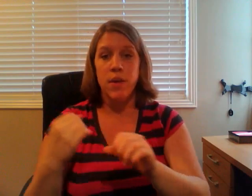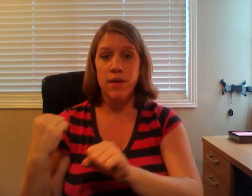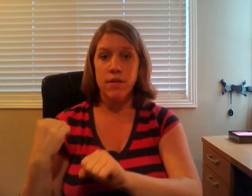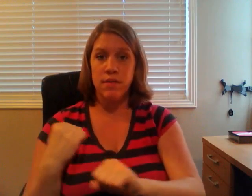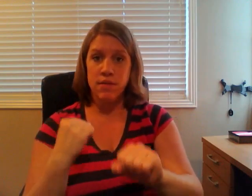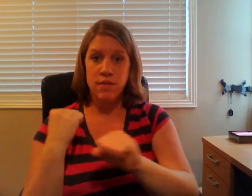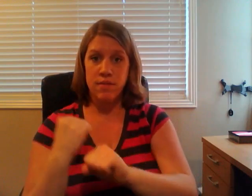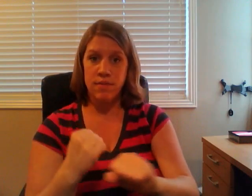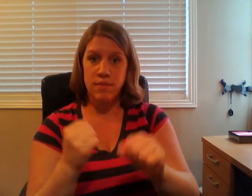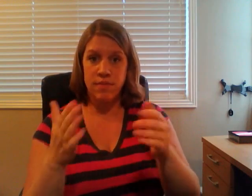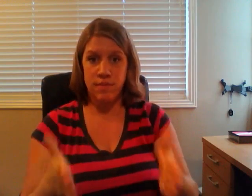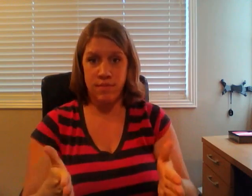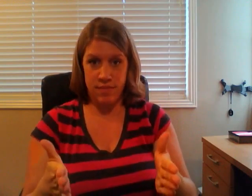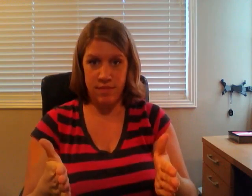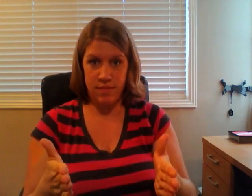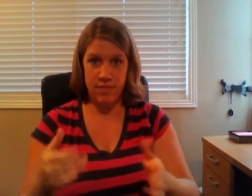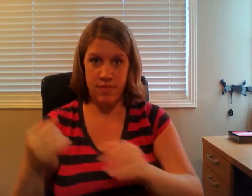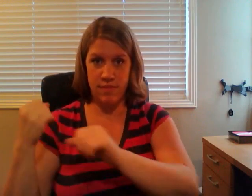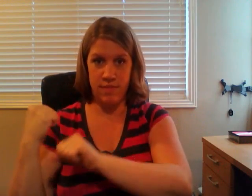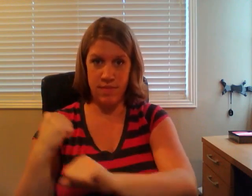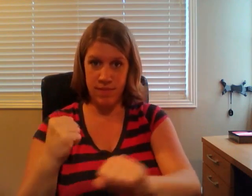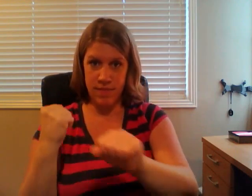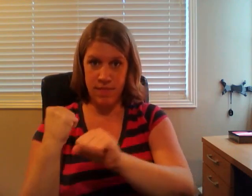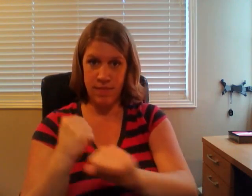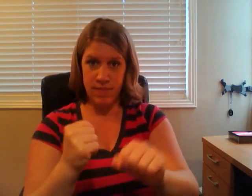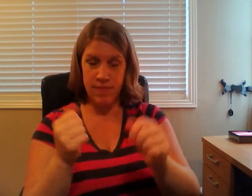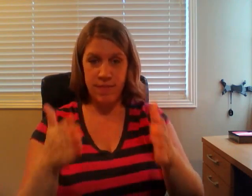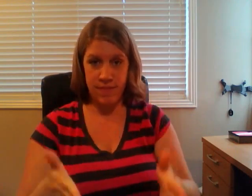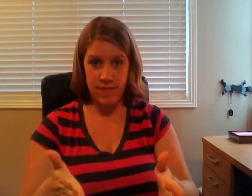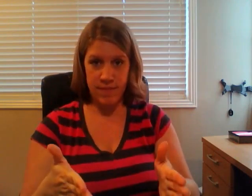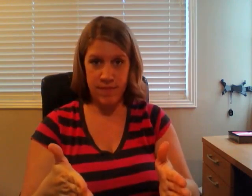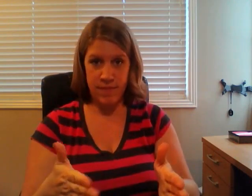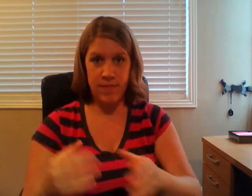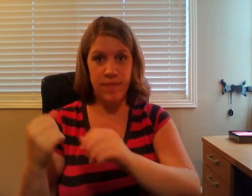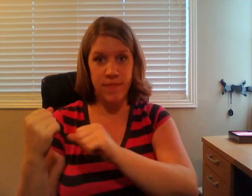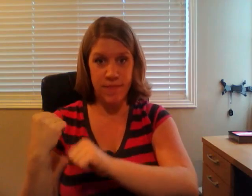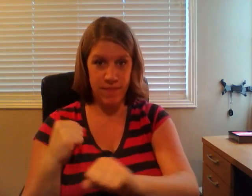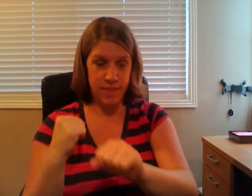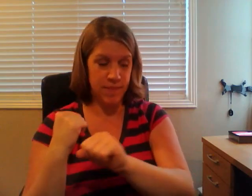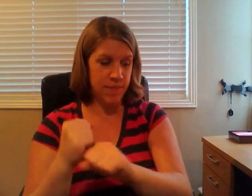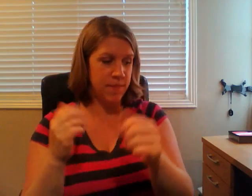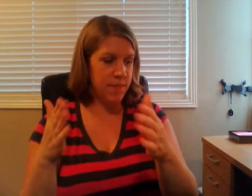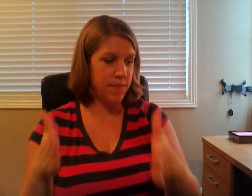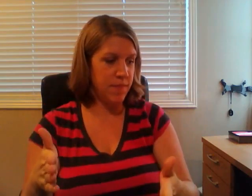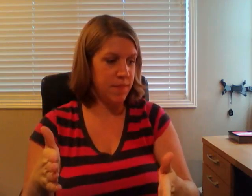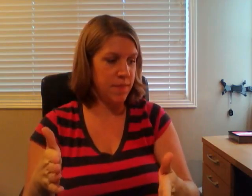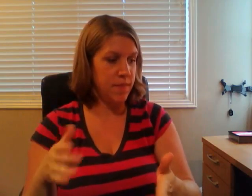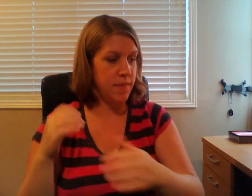Custodian